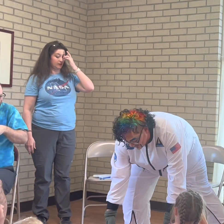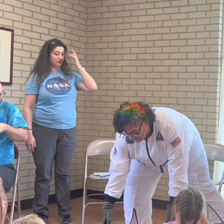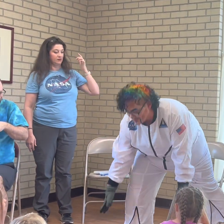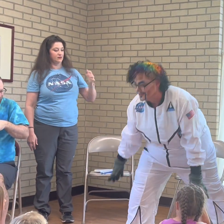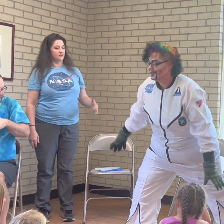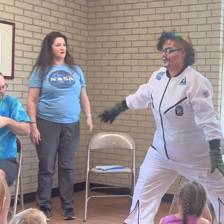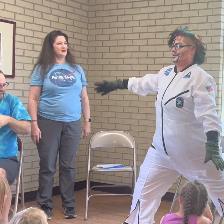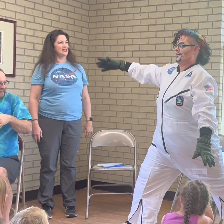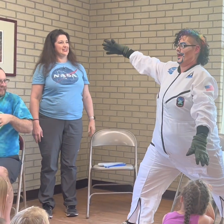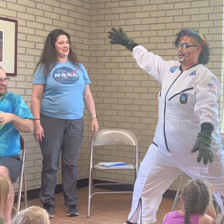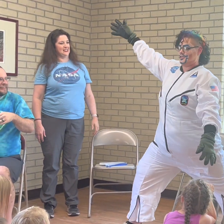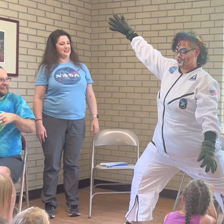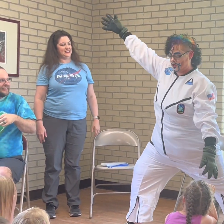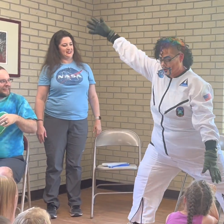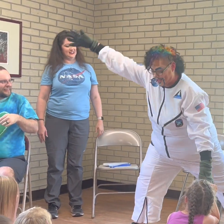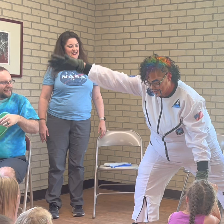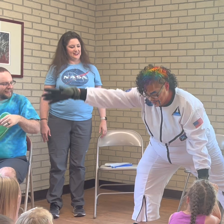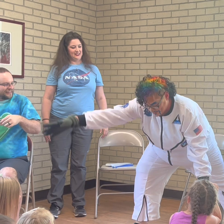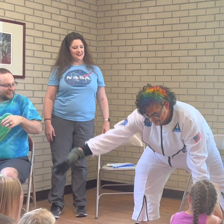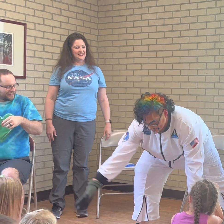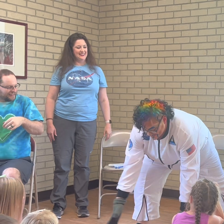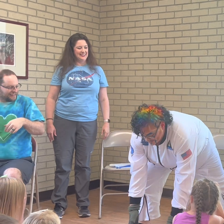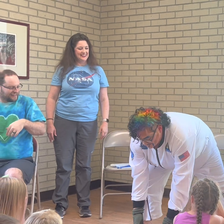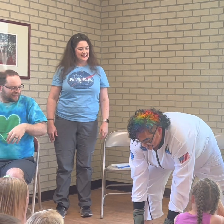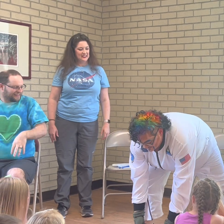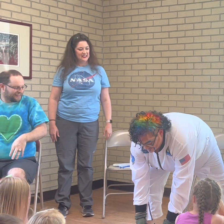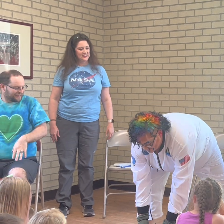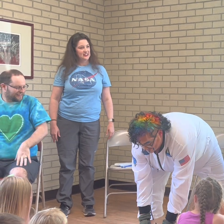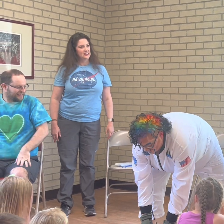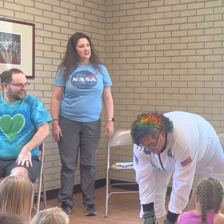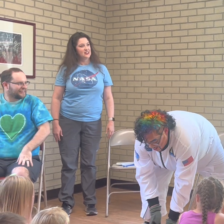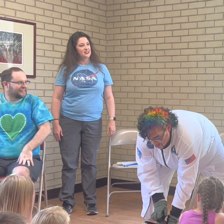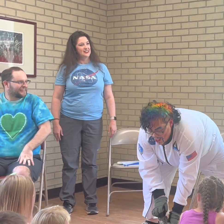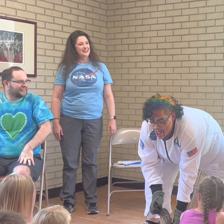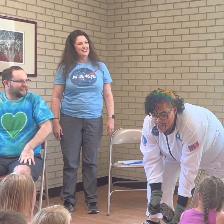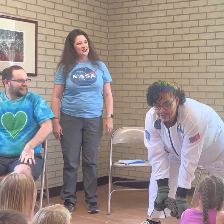Miss Cali: It's a rock on the moon! Mr. Dixon: I gotta do yoga! Miss Cali: Okay and I have to do... I have to open the bag,